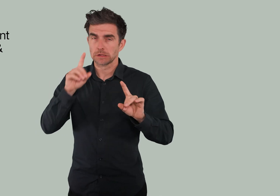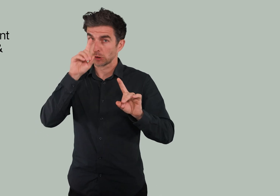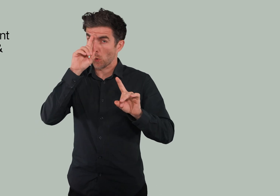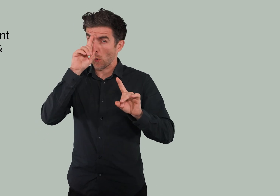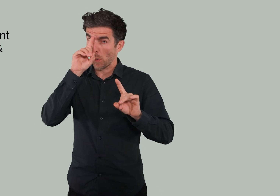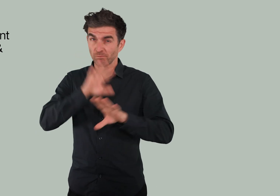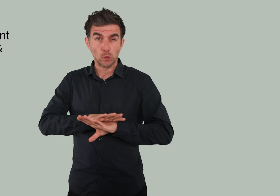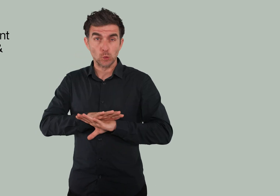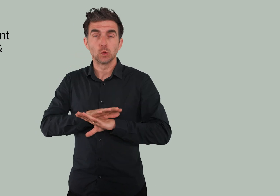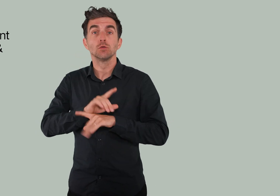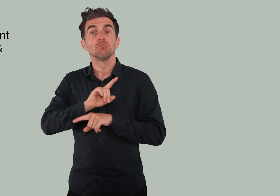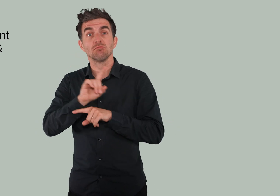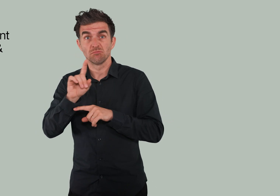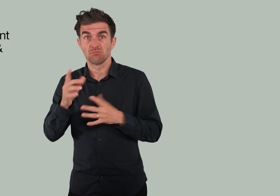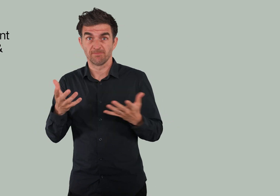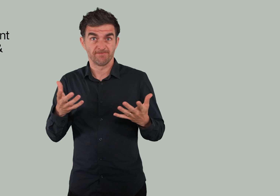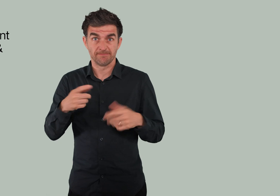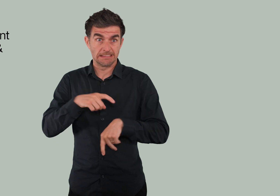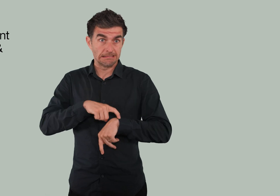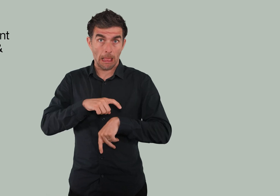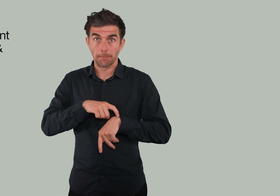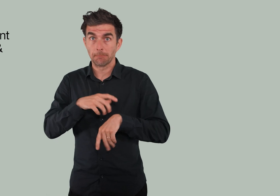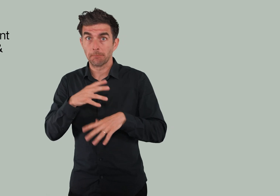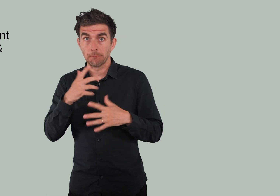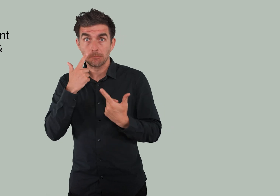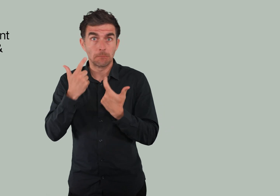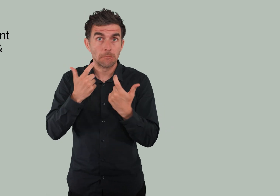can be confusing, leading them to limit the amount of time